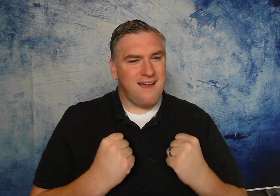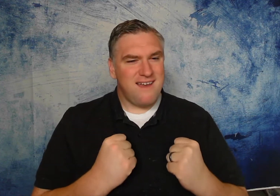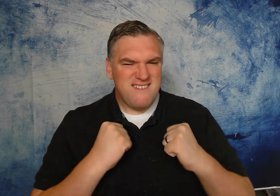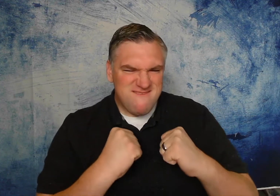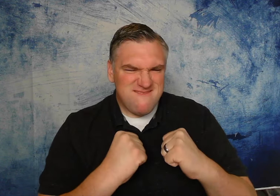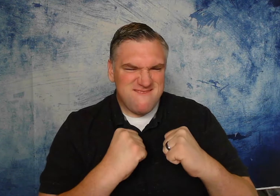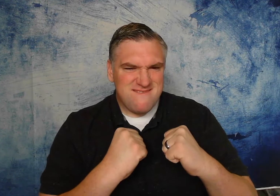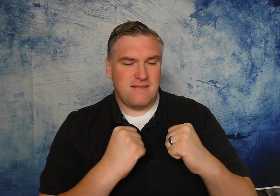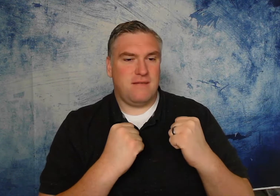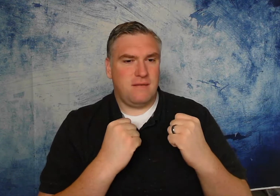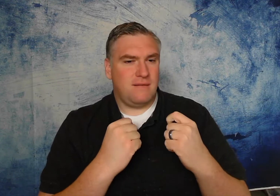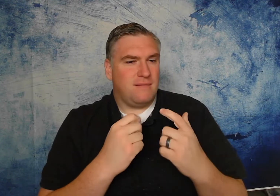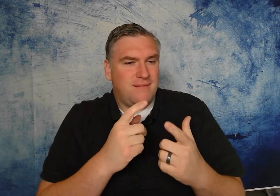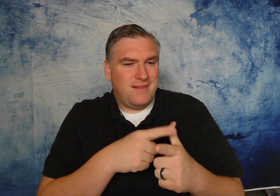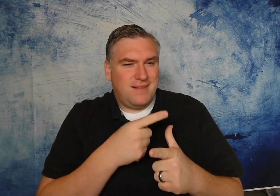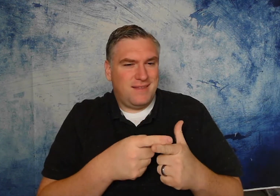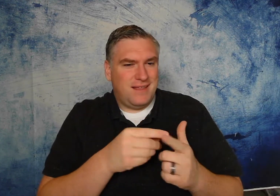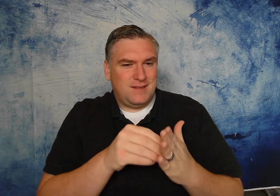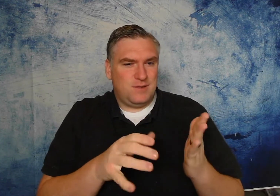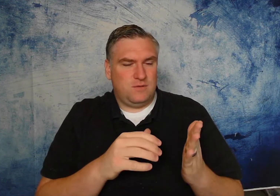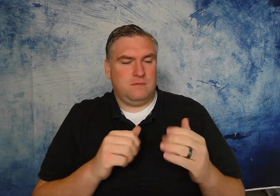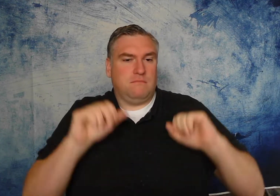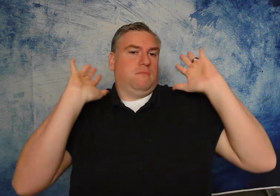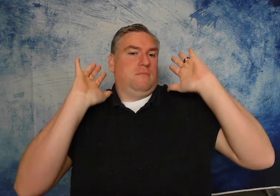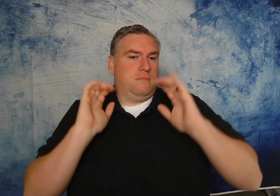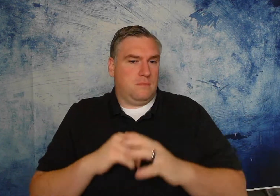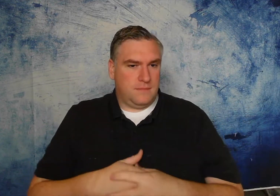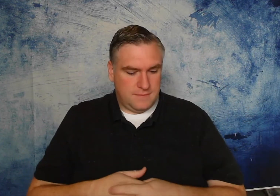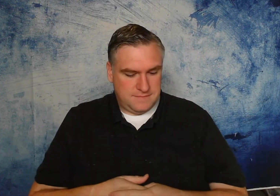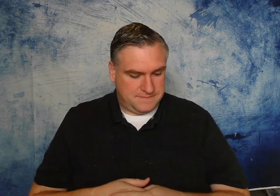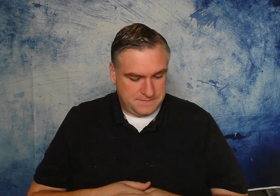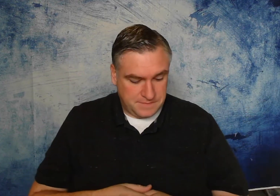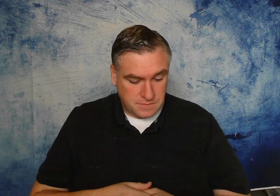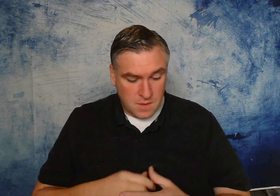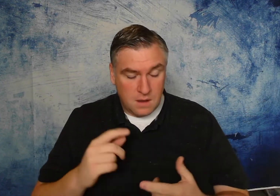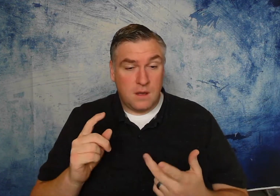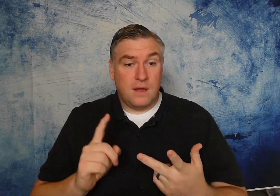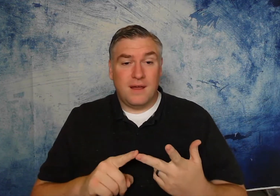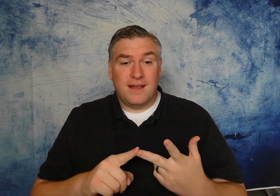that kind of fun, engaged, powerful feeling with reading then they're going to want to give up.